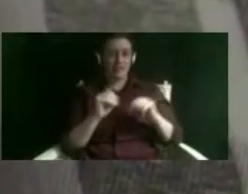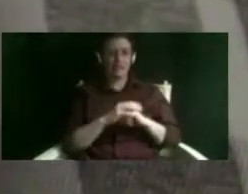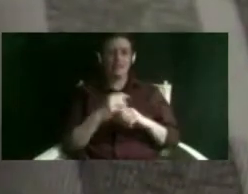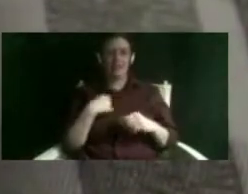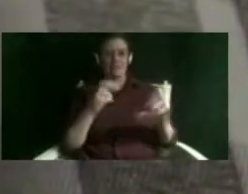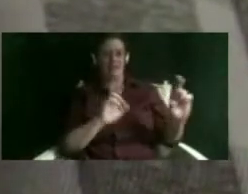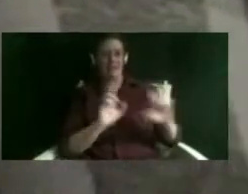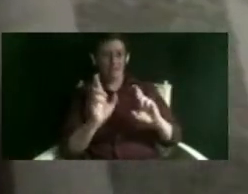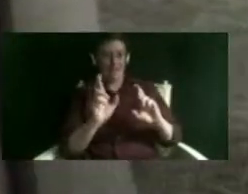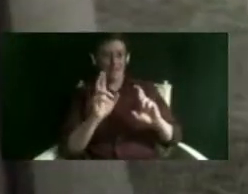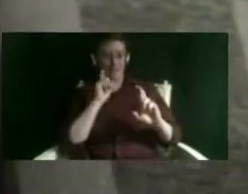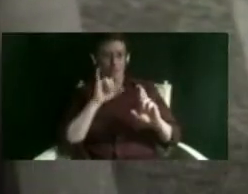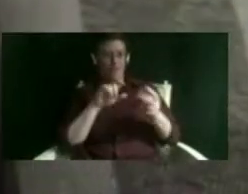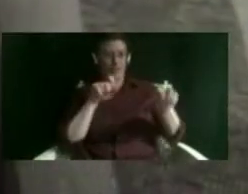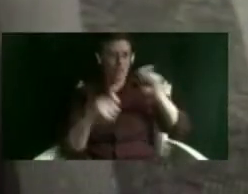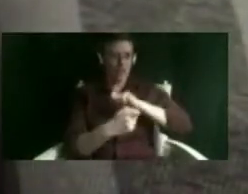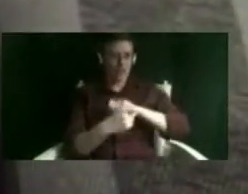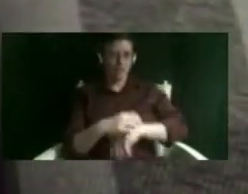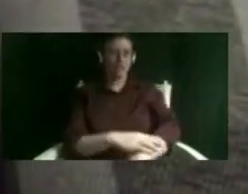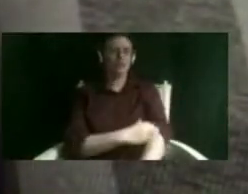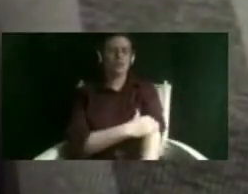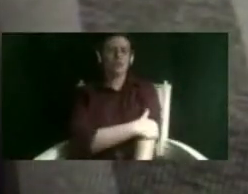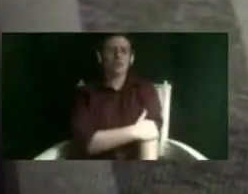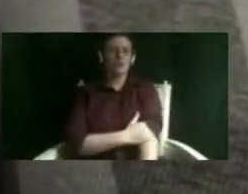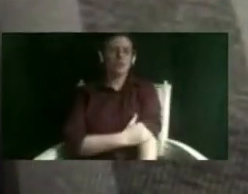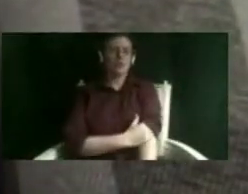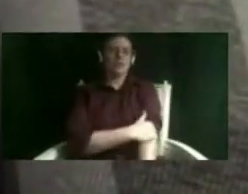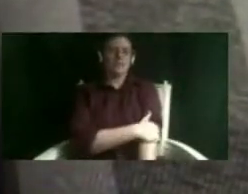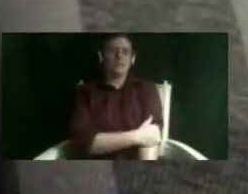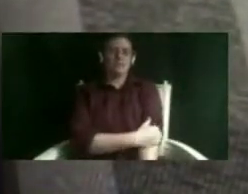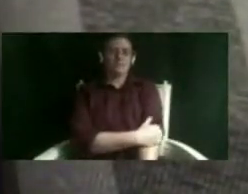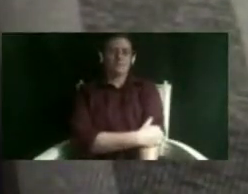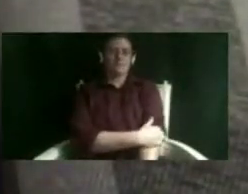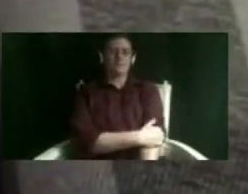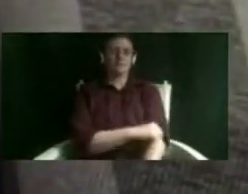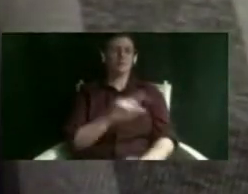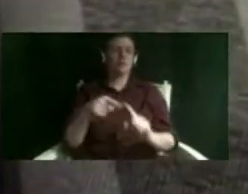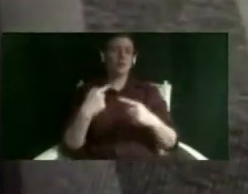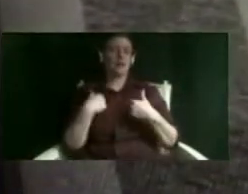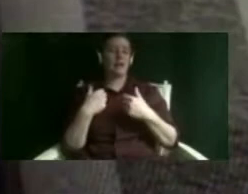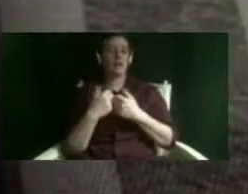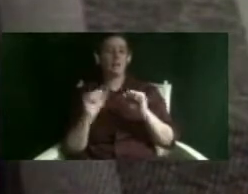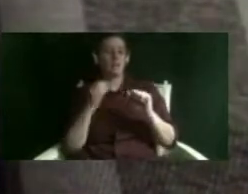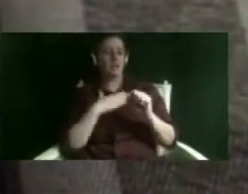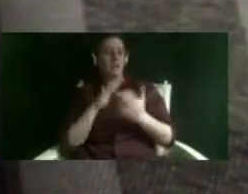change or that difference um when i came out to my school counselor i always say she saved me